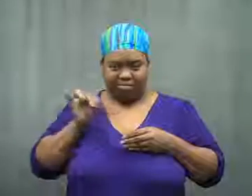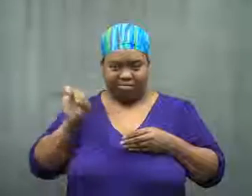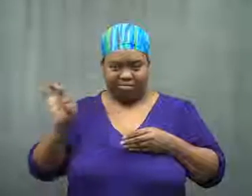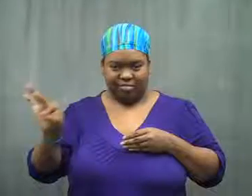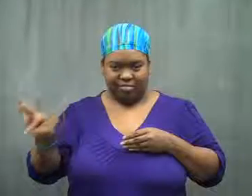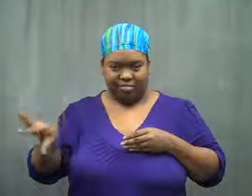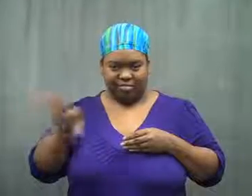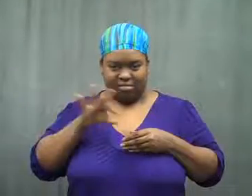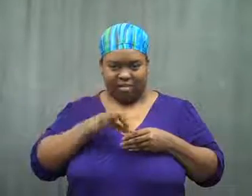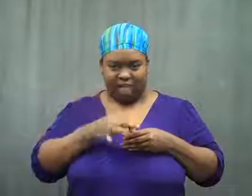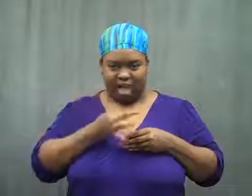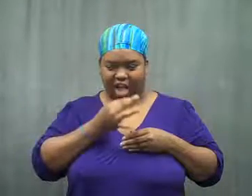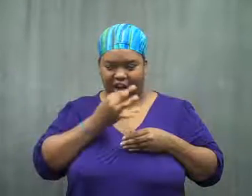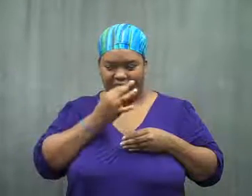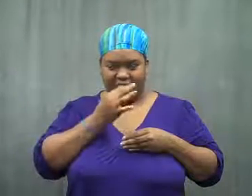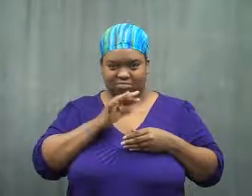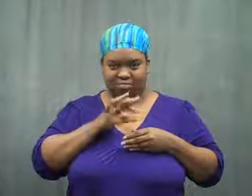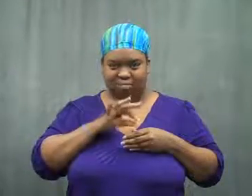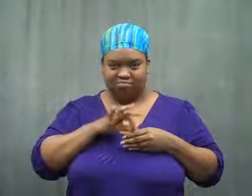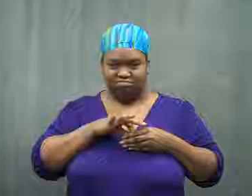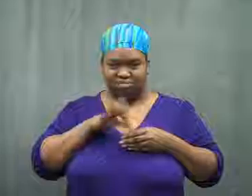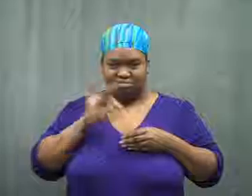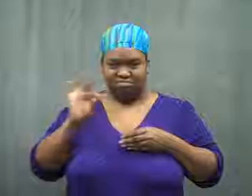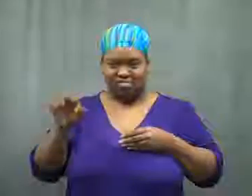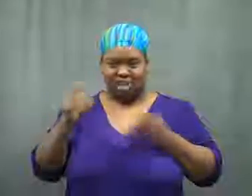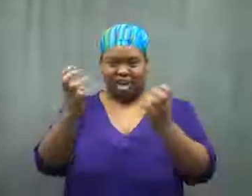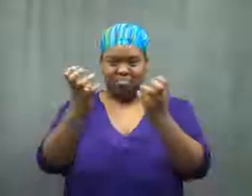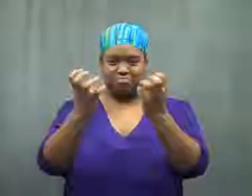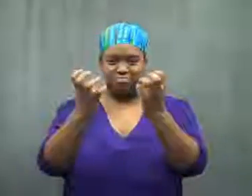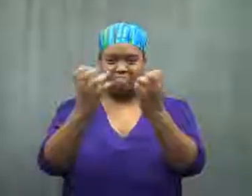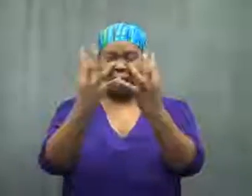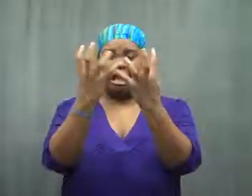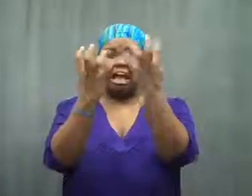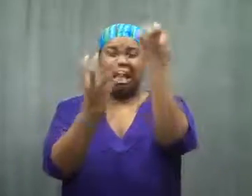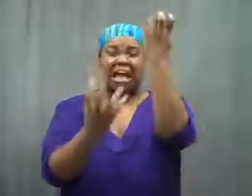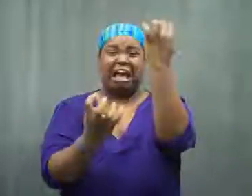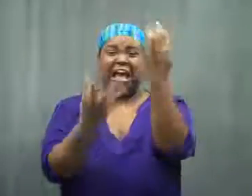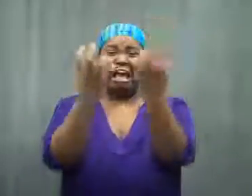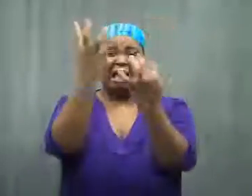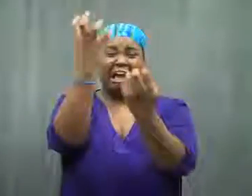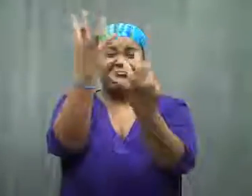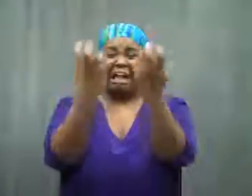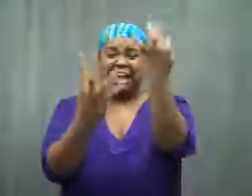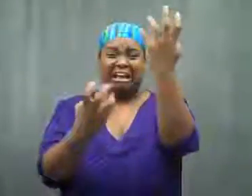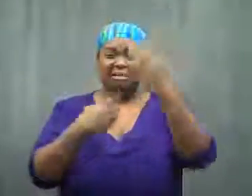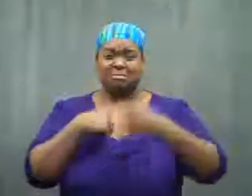I gave him one for each one I ate. Everyone else cracked up.